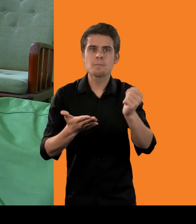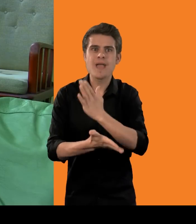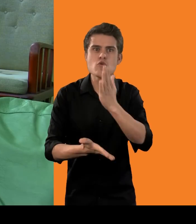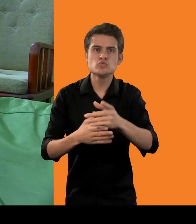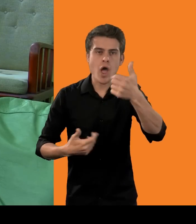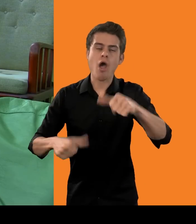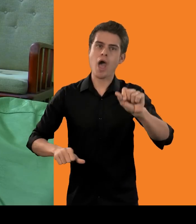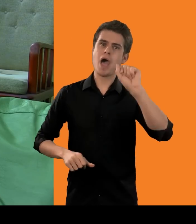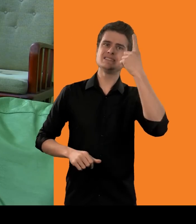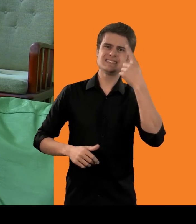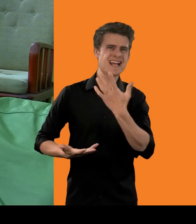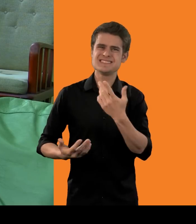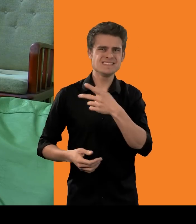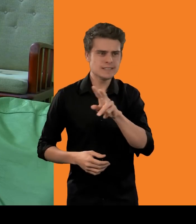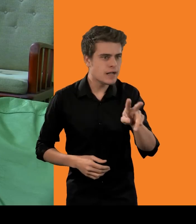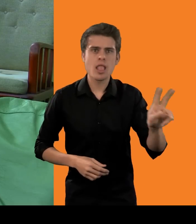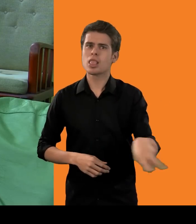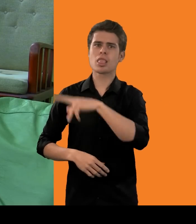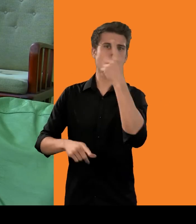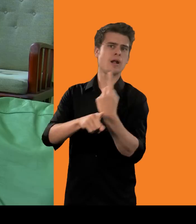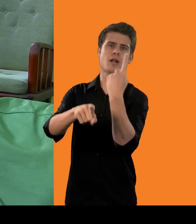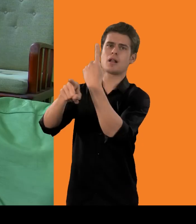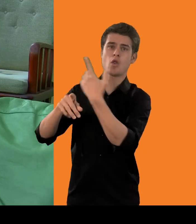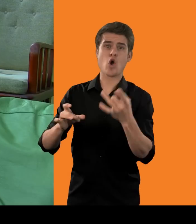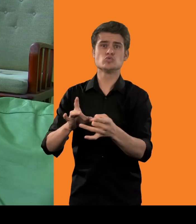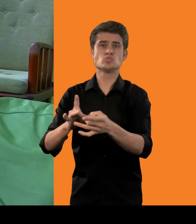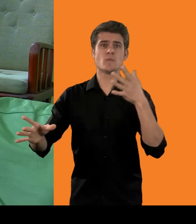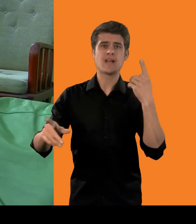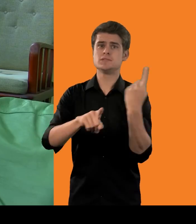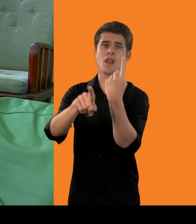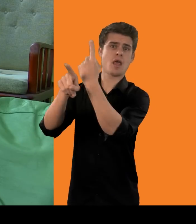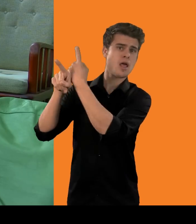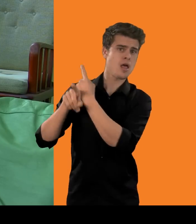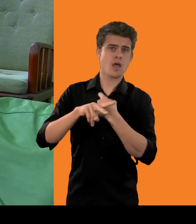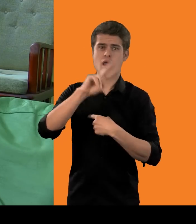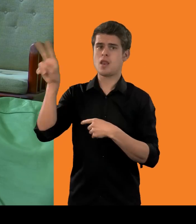or really loud or they don’t directly look at you, making sure you understand.